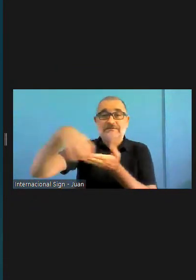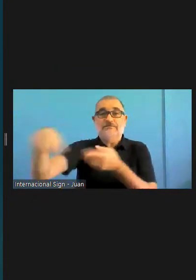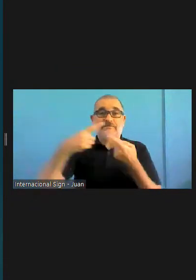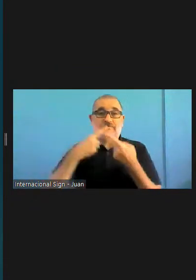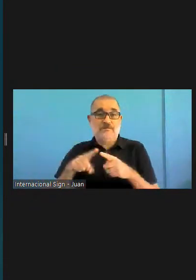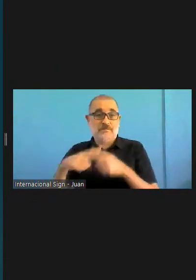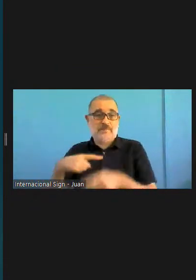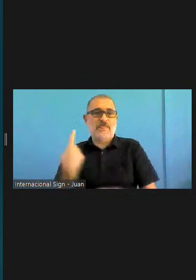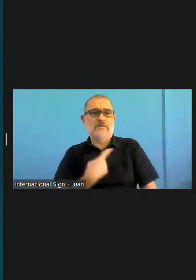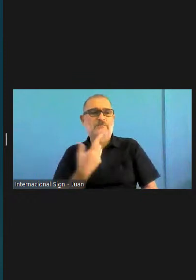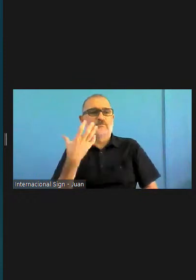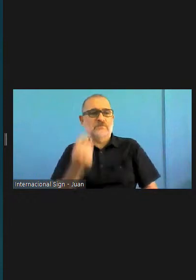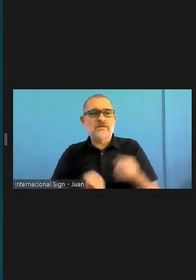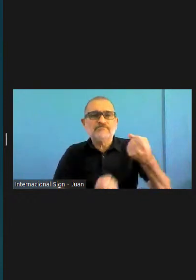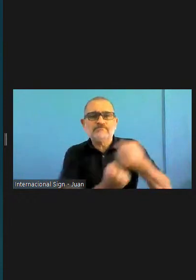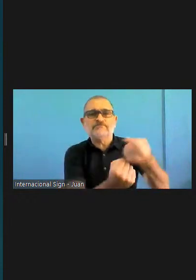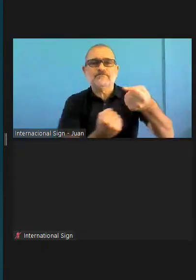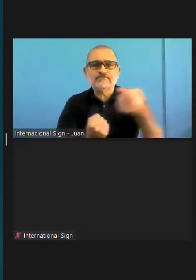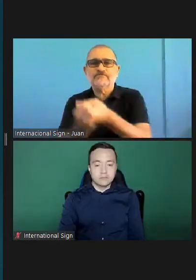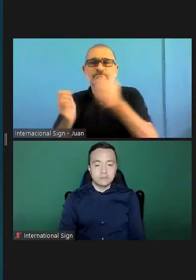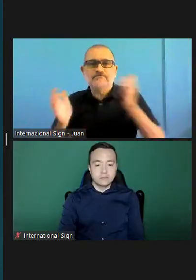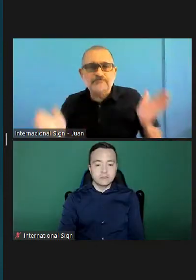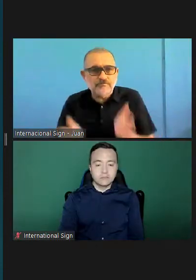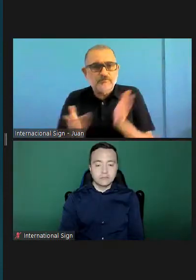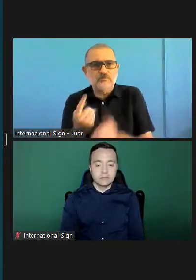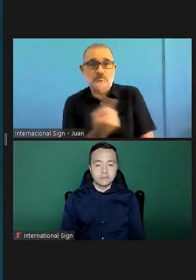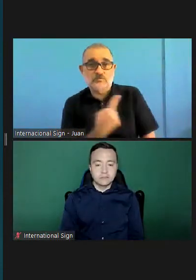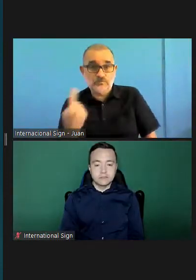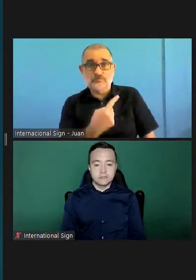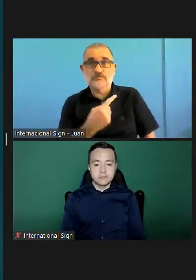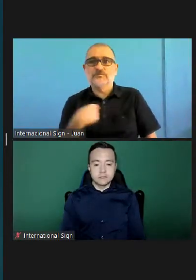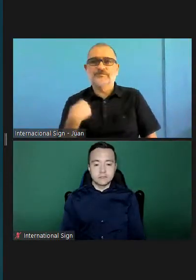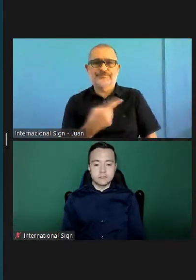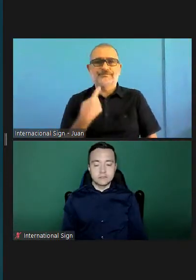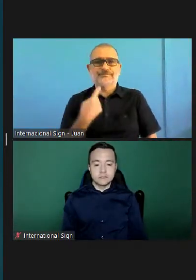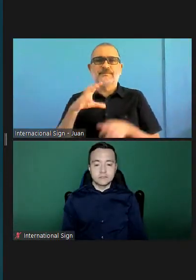And moving into the communities, to provide information, to do contact tracing,